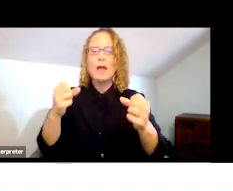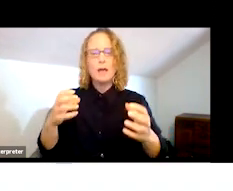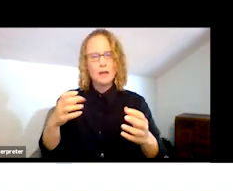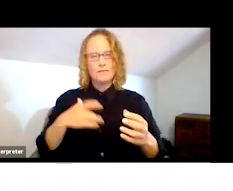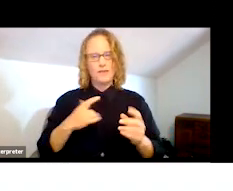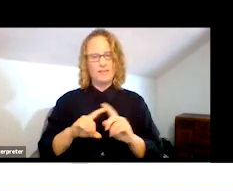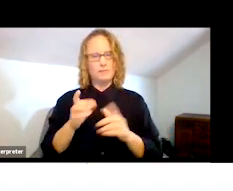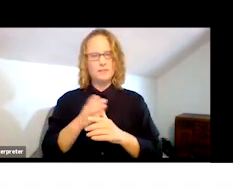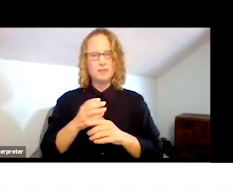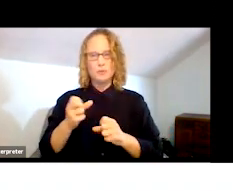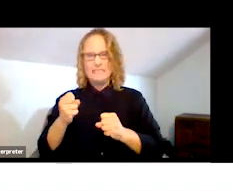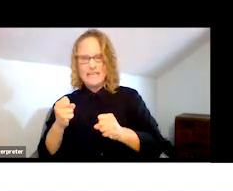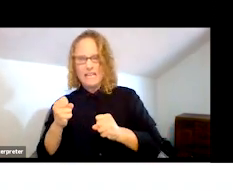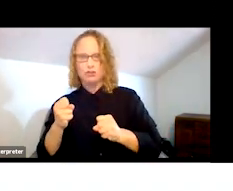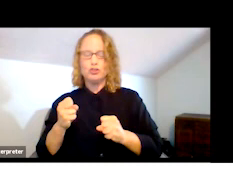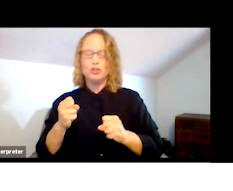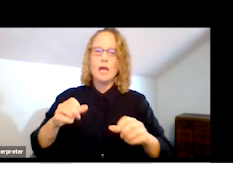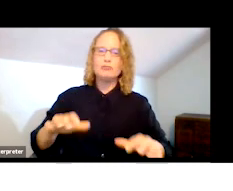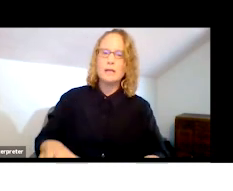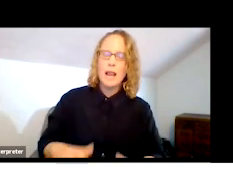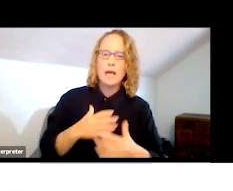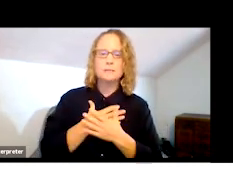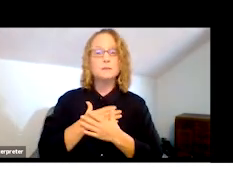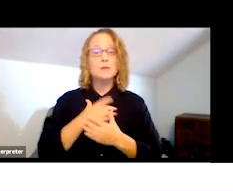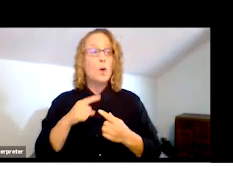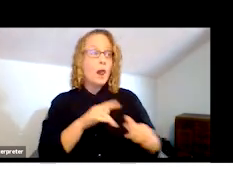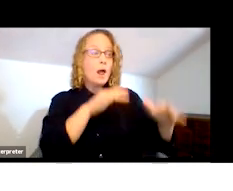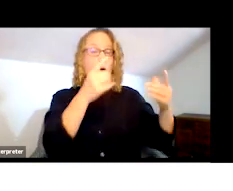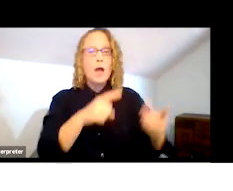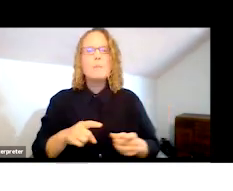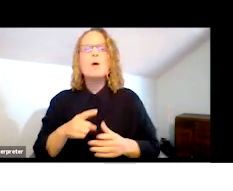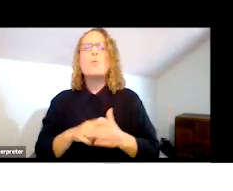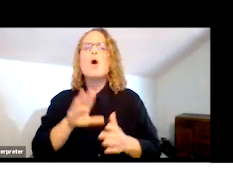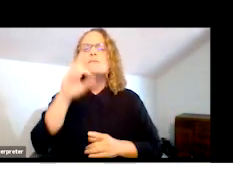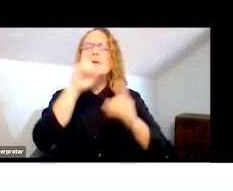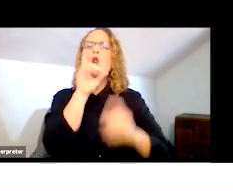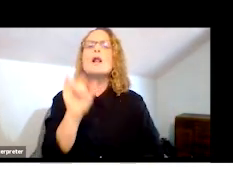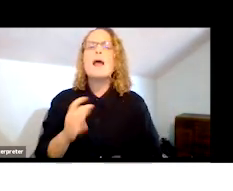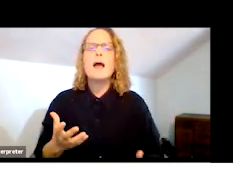We mount or manage our own responses. We wanna check in with our bodies, right? At the beginning of our time together,